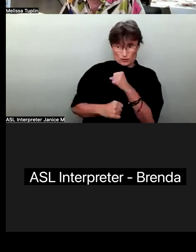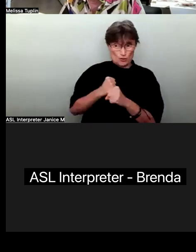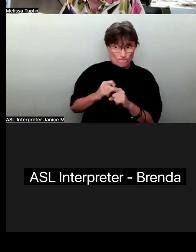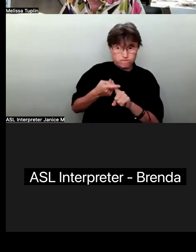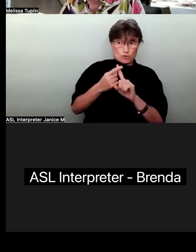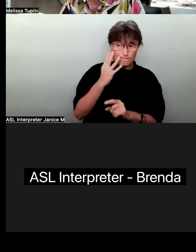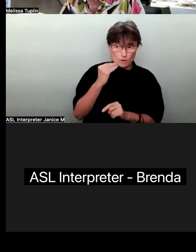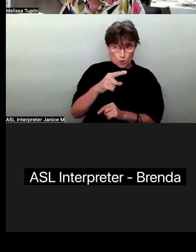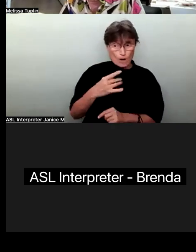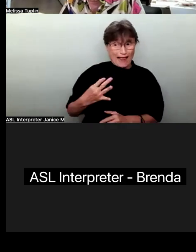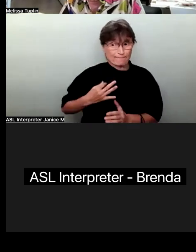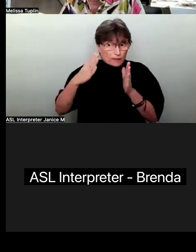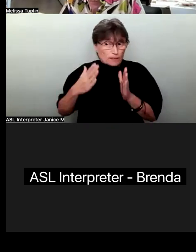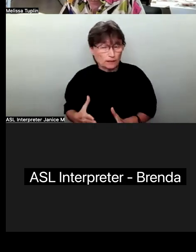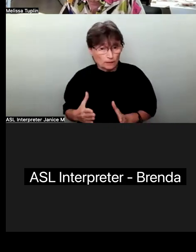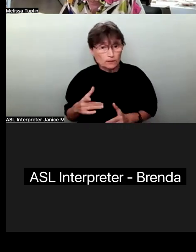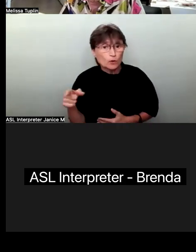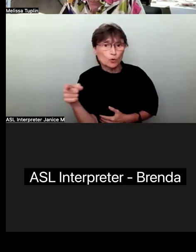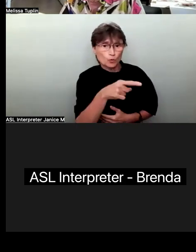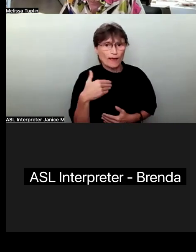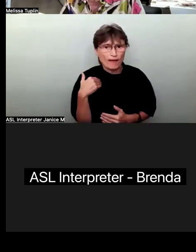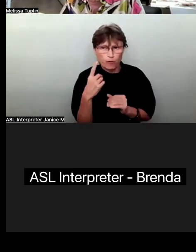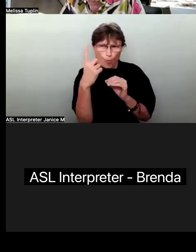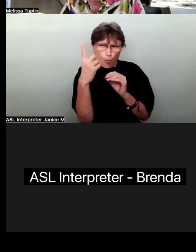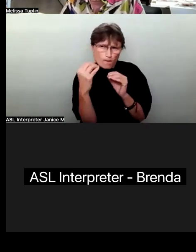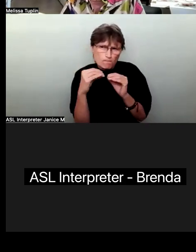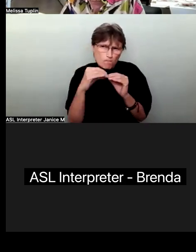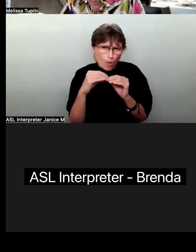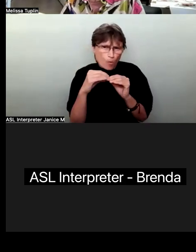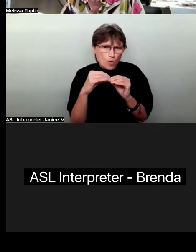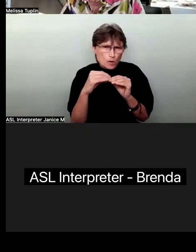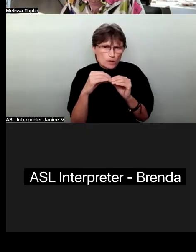please note that you do have an additional step to go through before getting access to the full